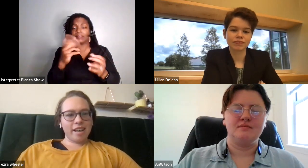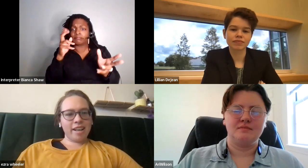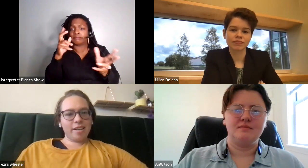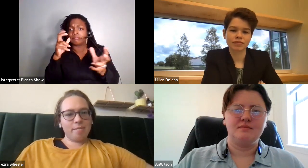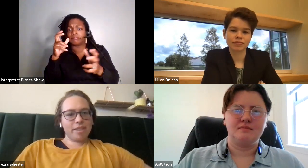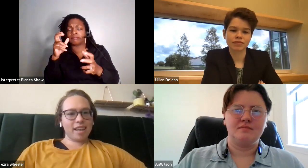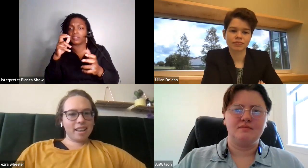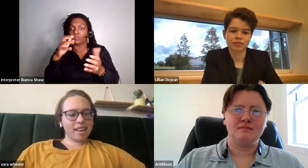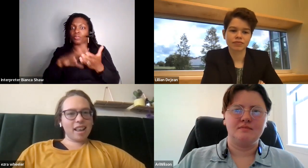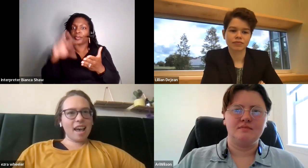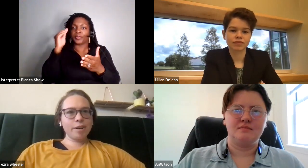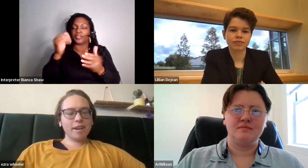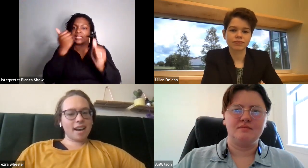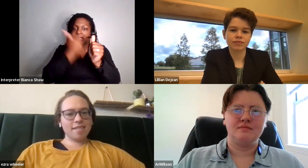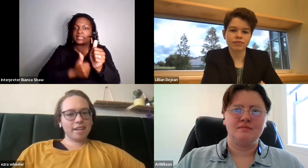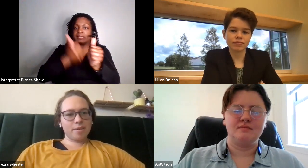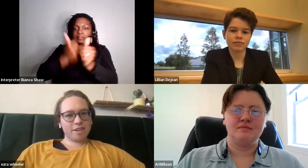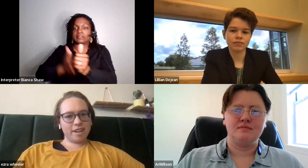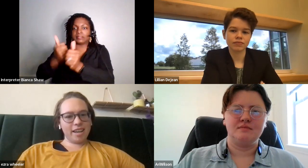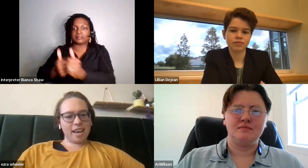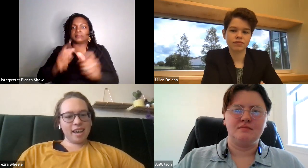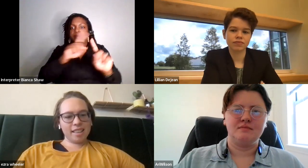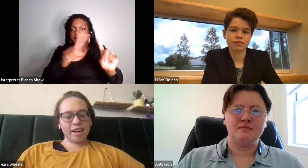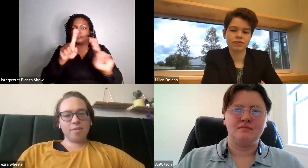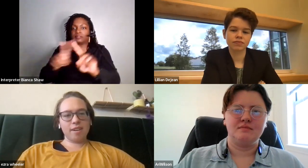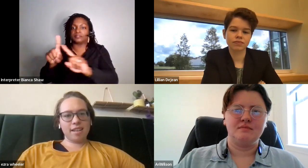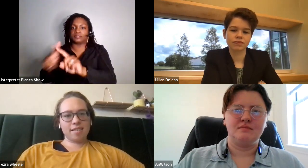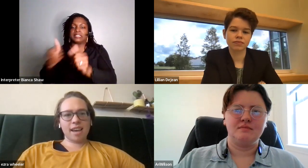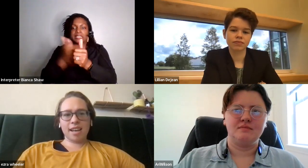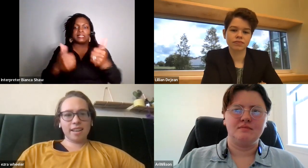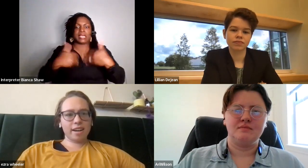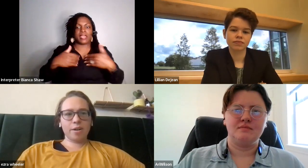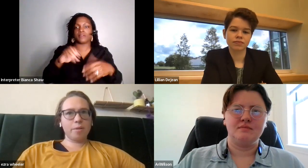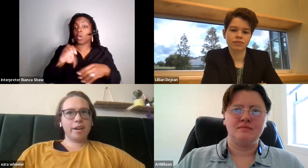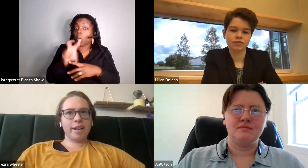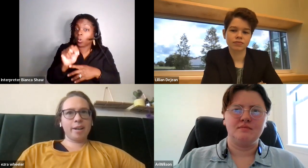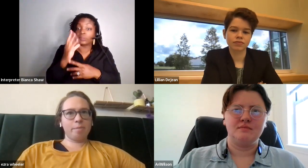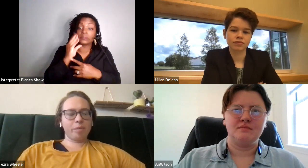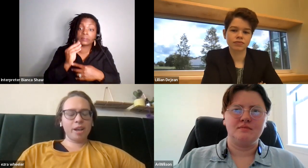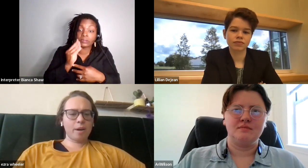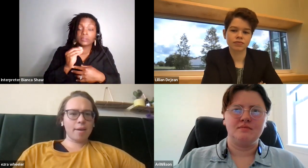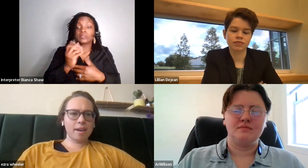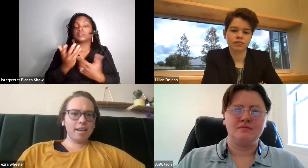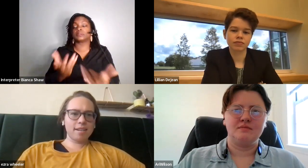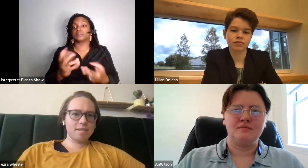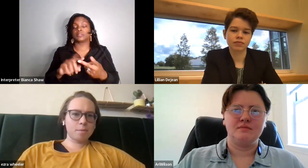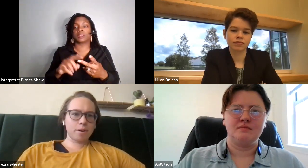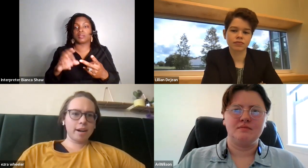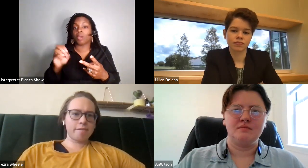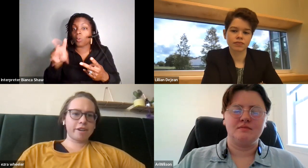That everyone has their own journey and their own needs and their own. You know how they need to be supported and confirmed.